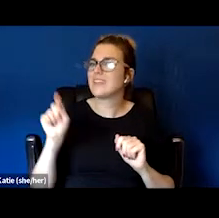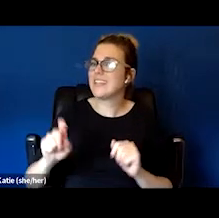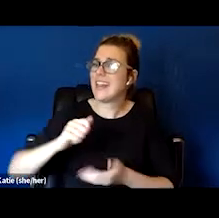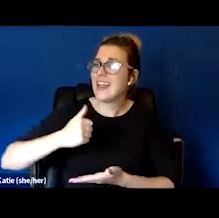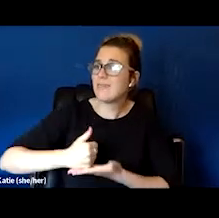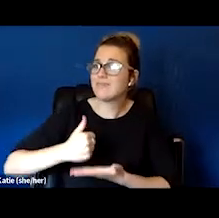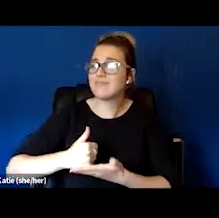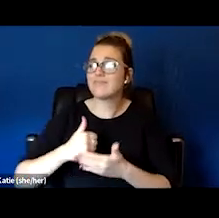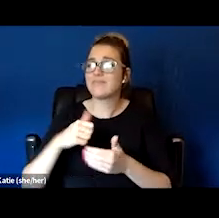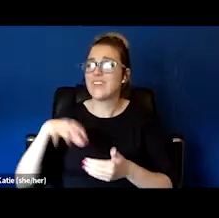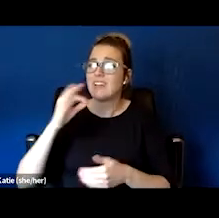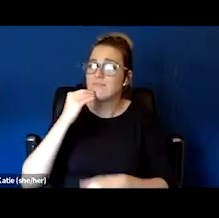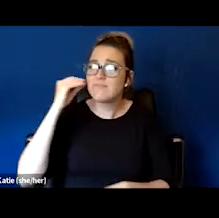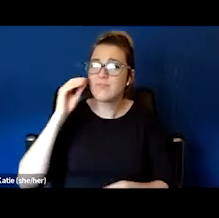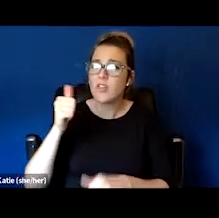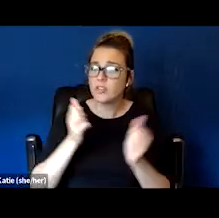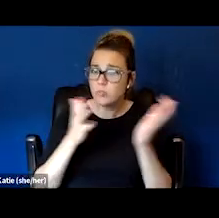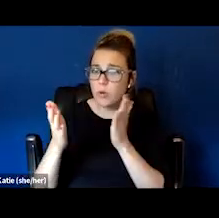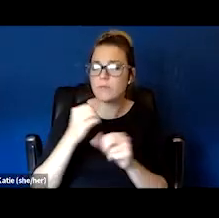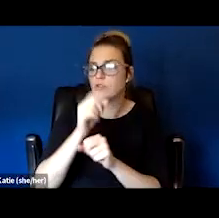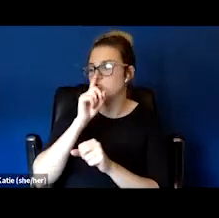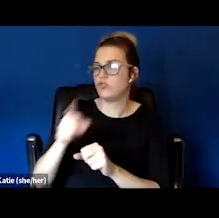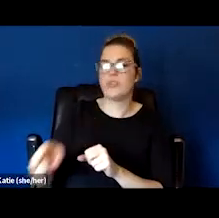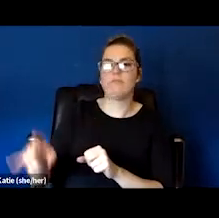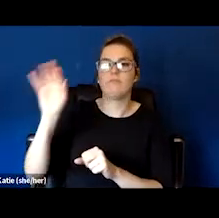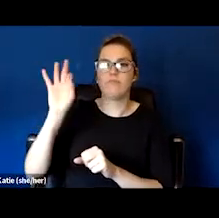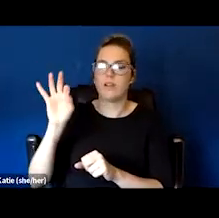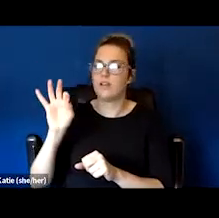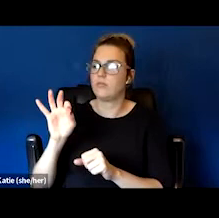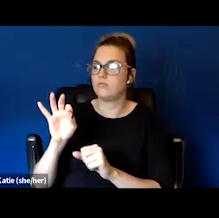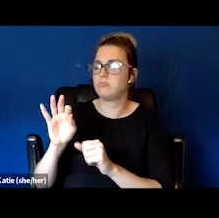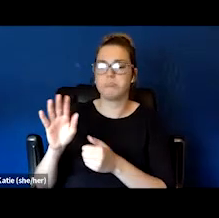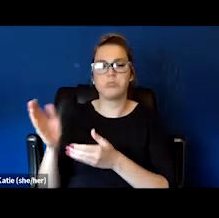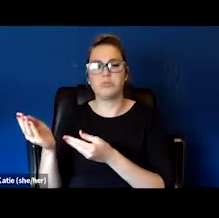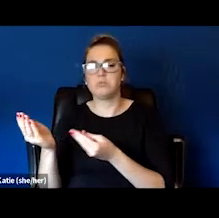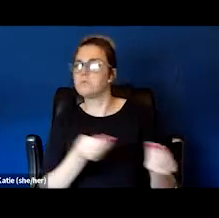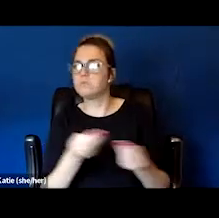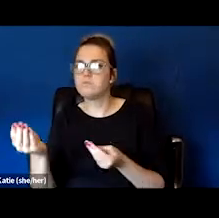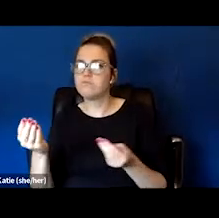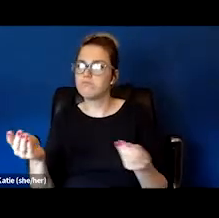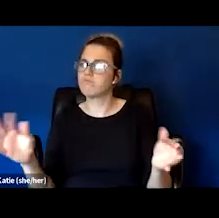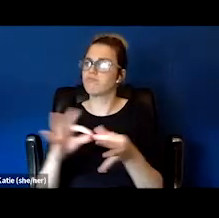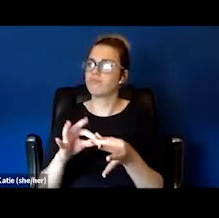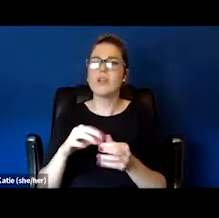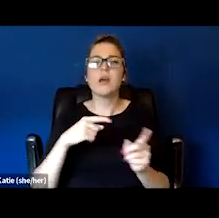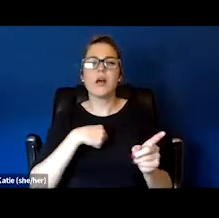in an equitable and coordinated way. My colleague Gillian is going to talk about Coordinated Entry in a lot more depth in just a moment,